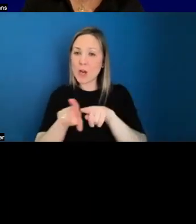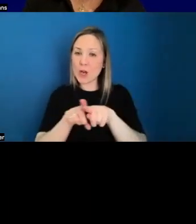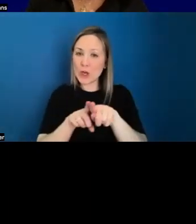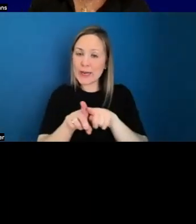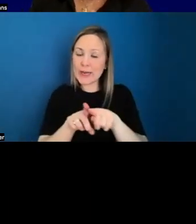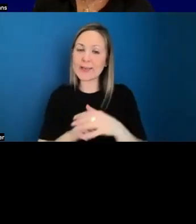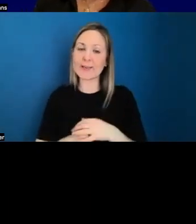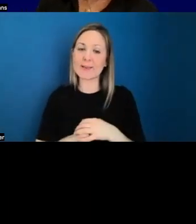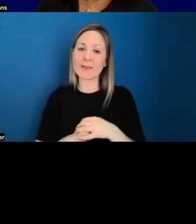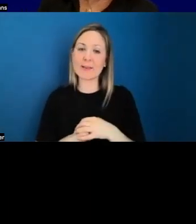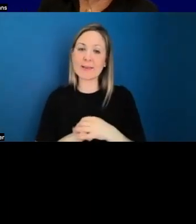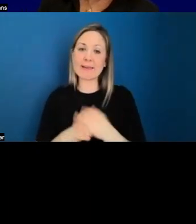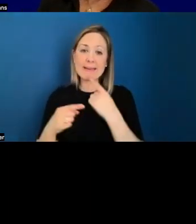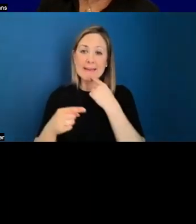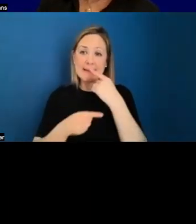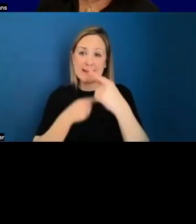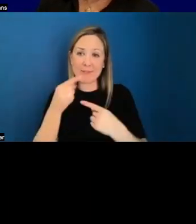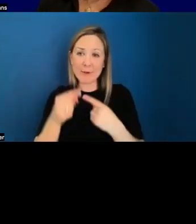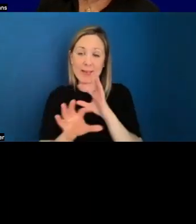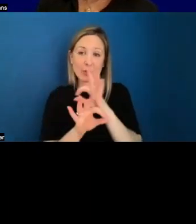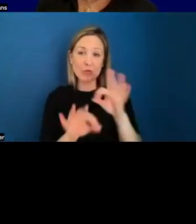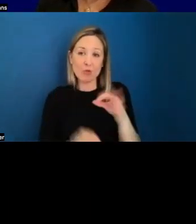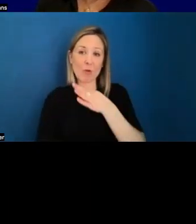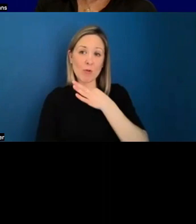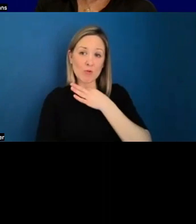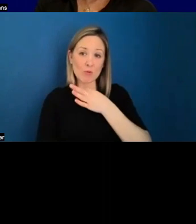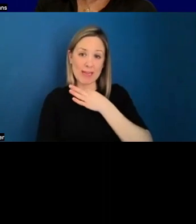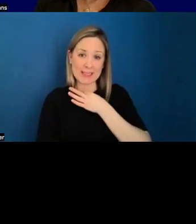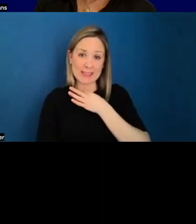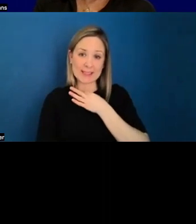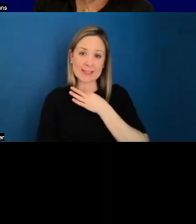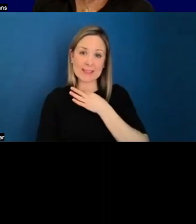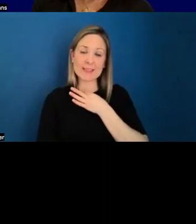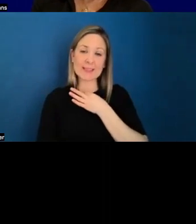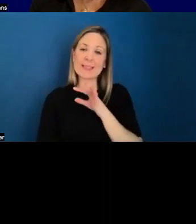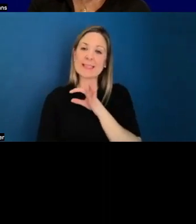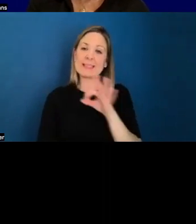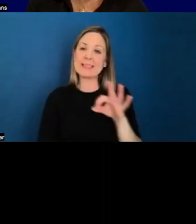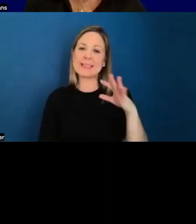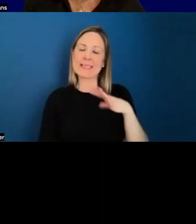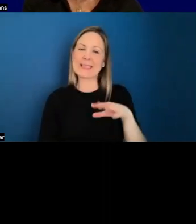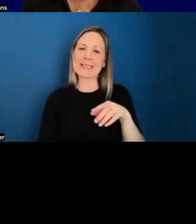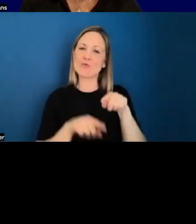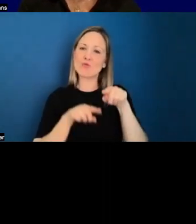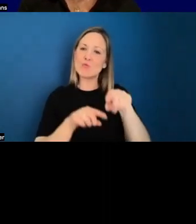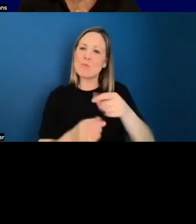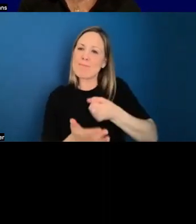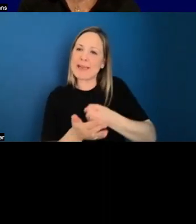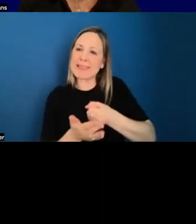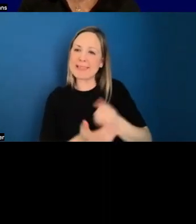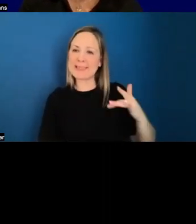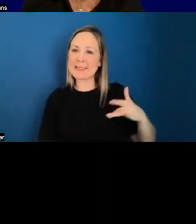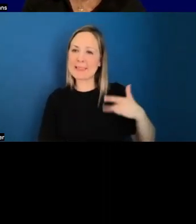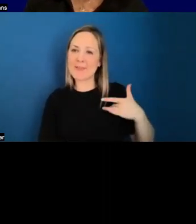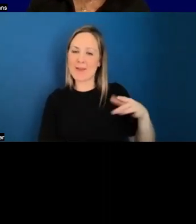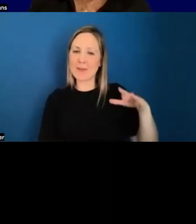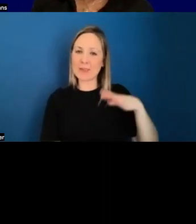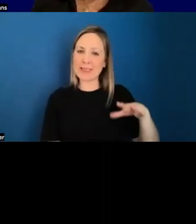is not considered a threat and doesn't have to do with basic survival needs and does make some sense